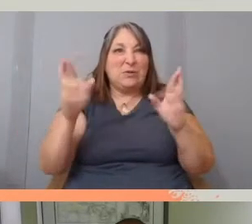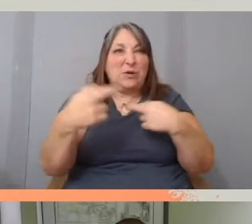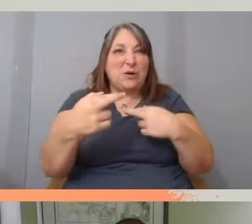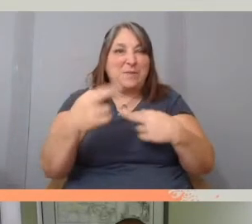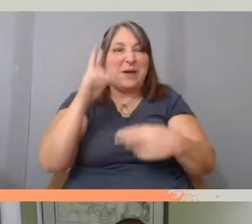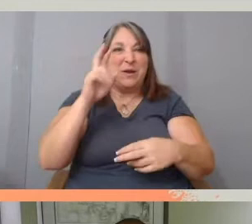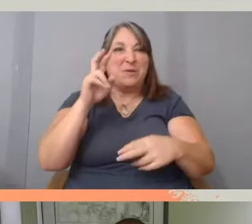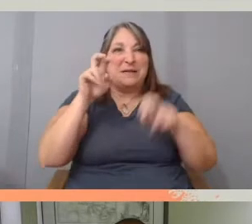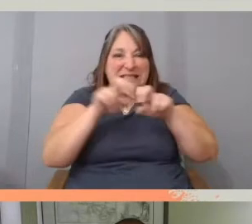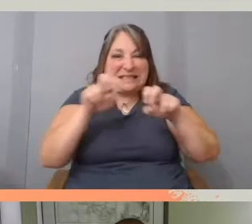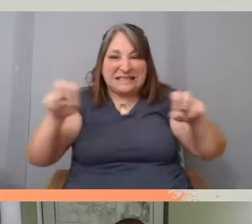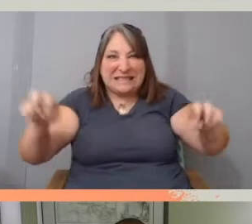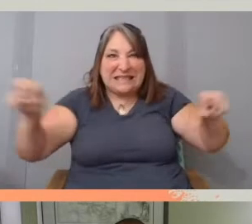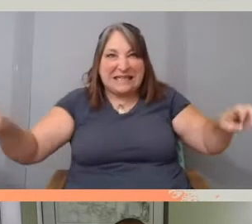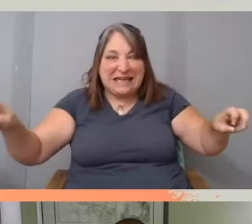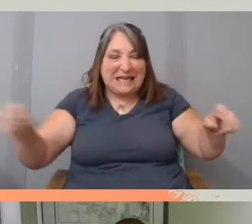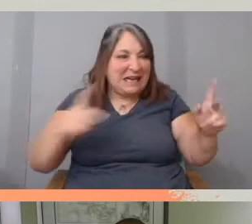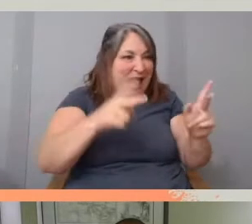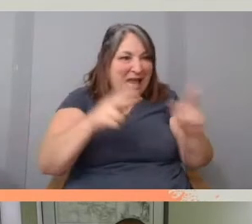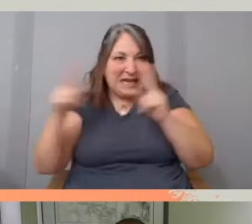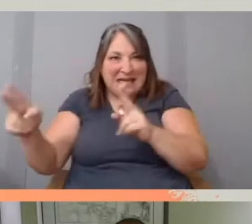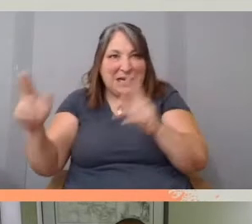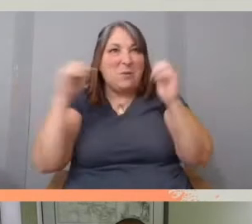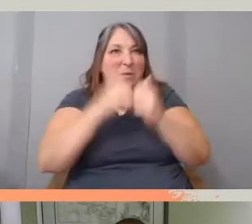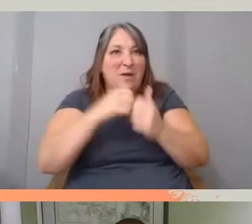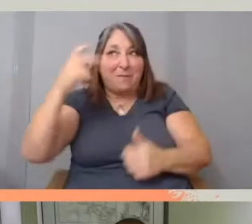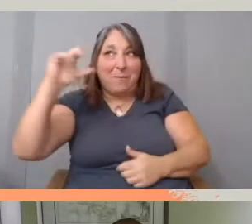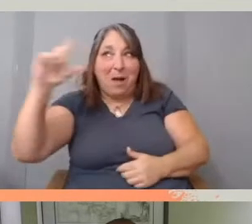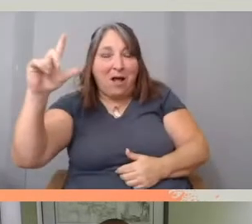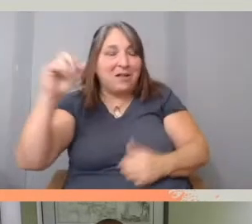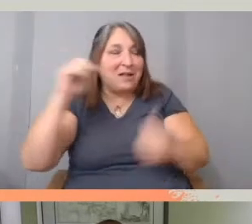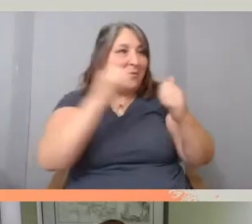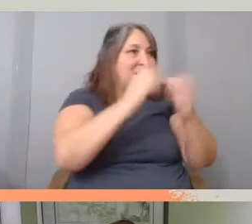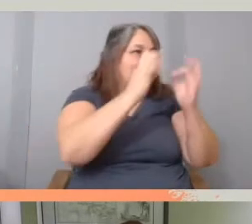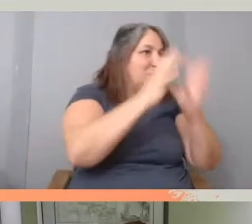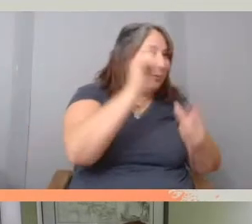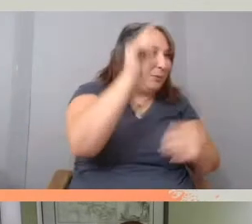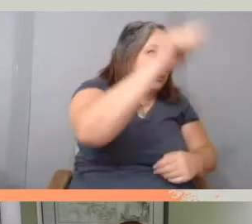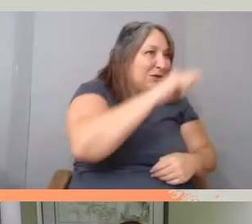and our translators. And, you know, that's where we would be able to